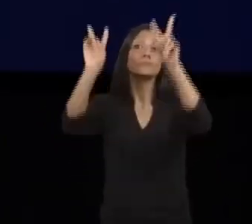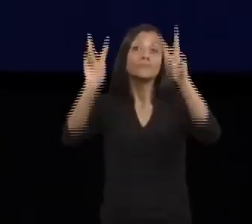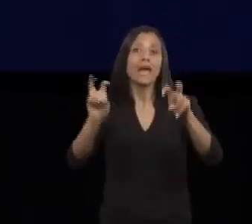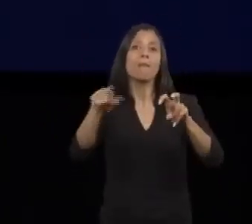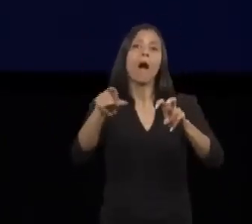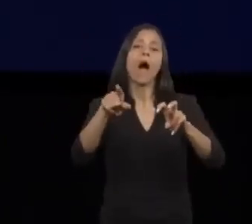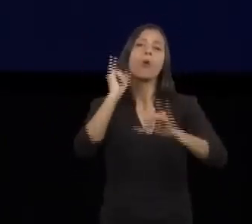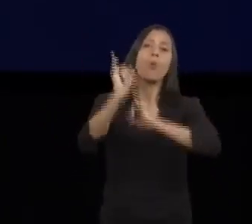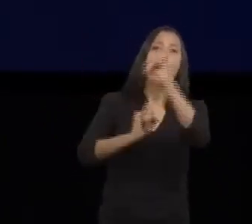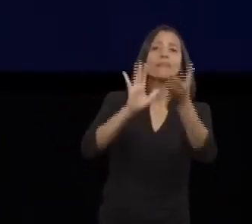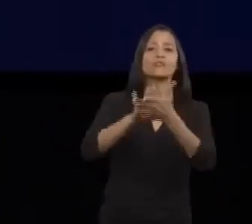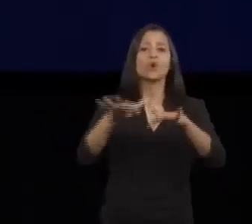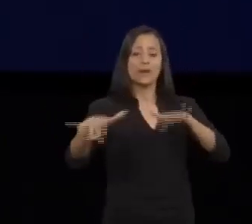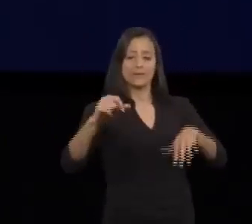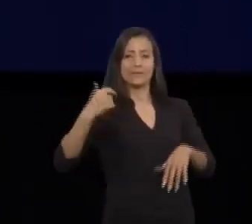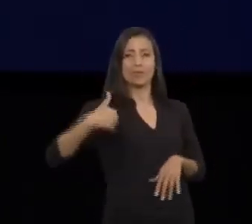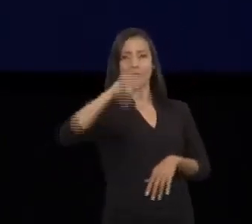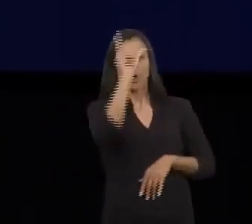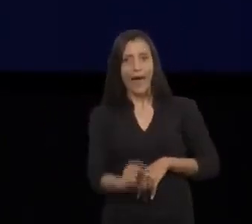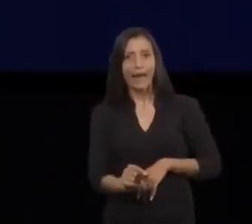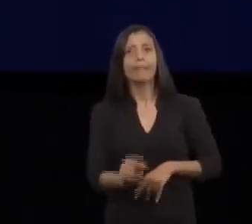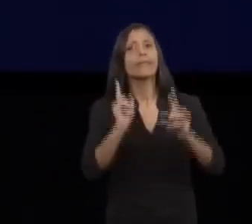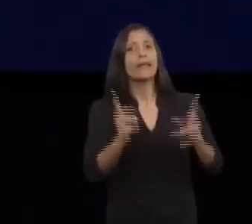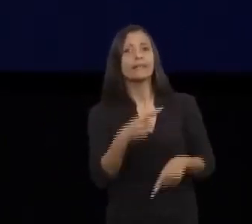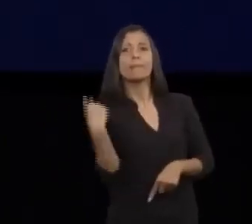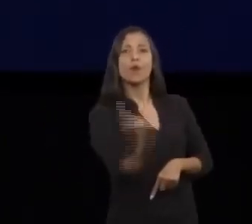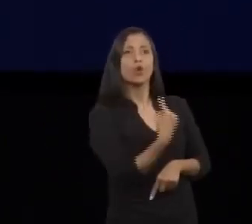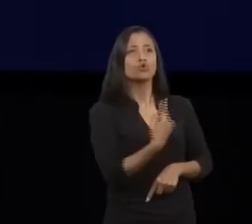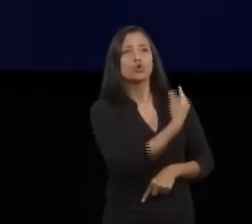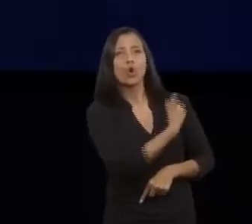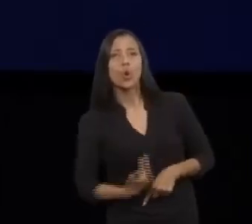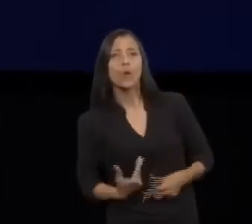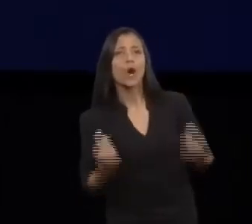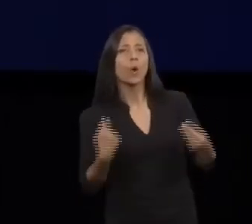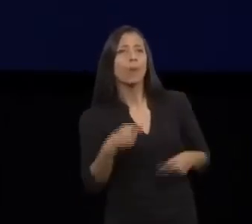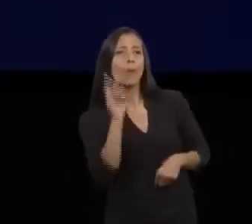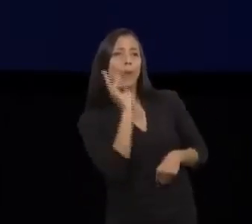and how we are thinking about monetary problems,